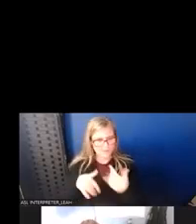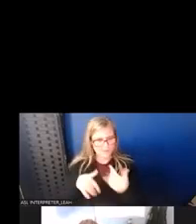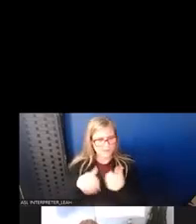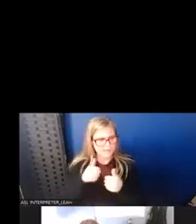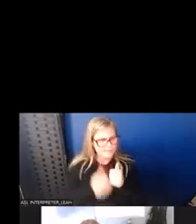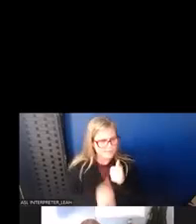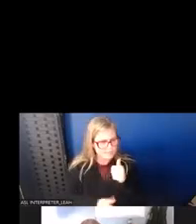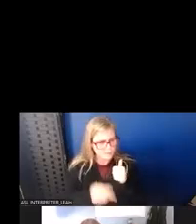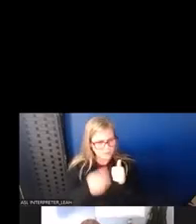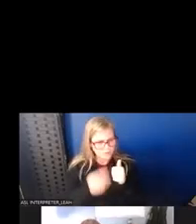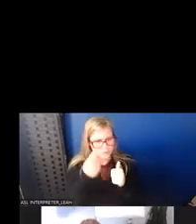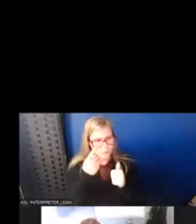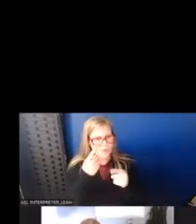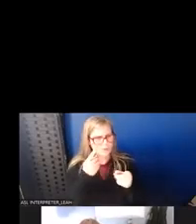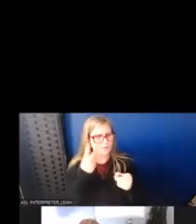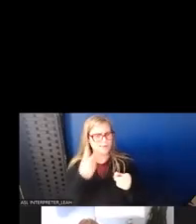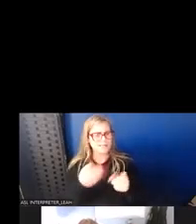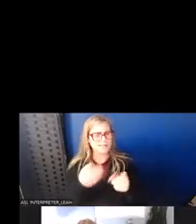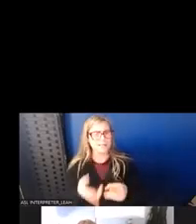from pre workshop to post workshop.